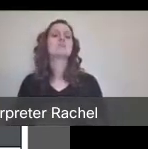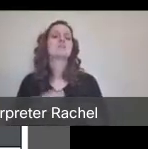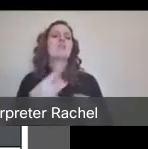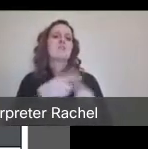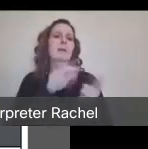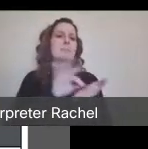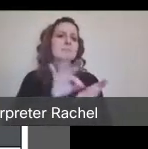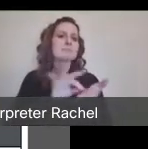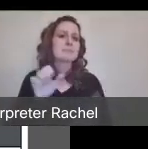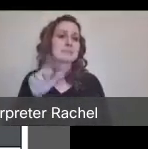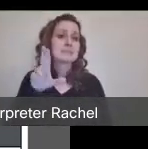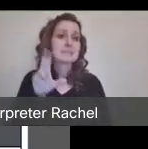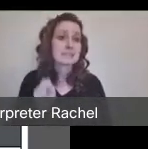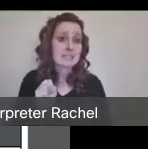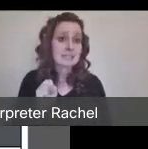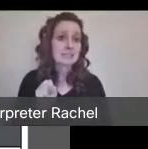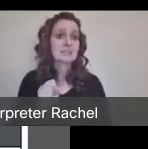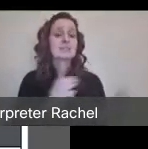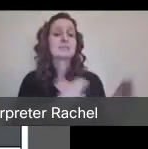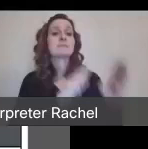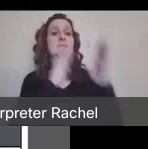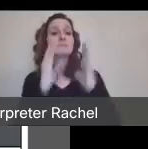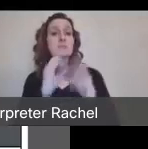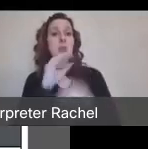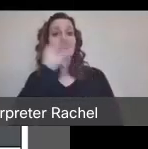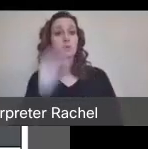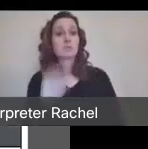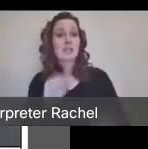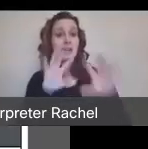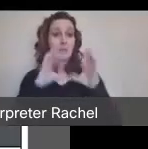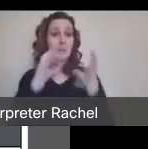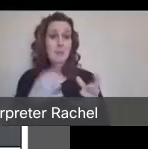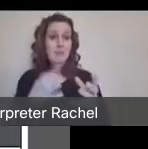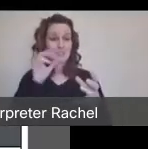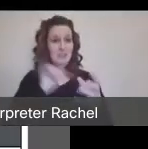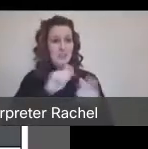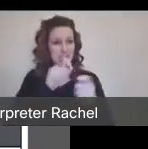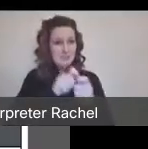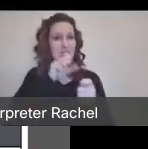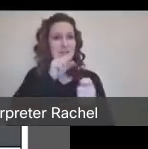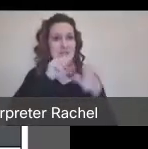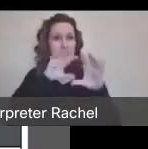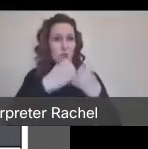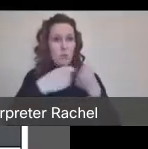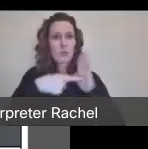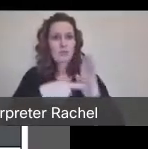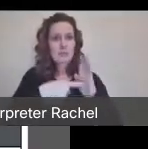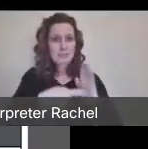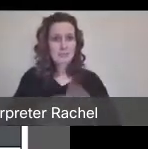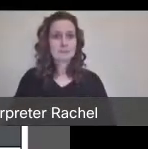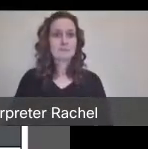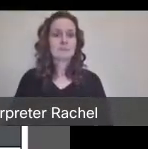followed by the percent of our population that particular age cohort represents. Tthe next columns,